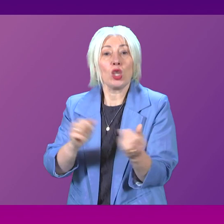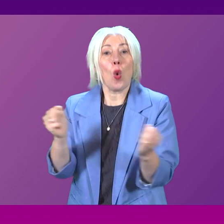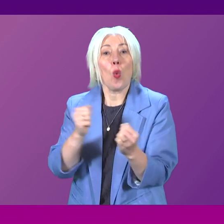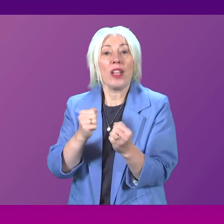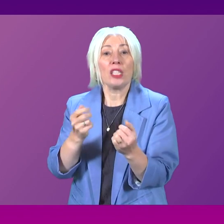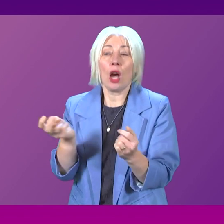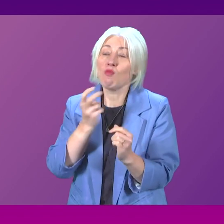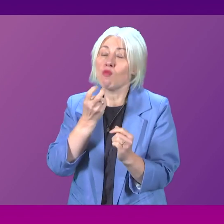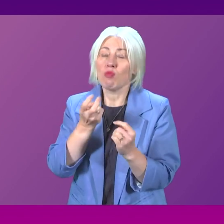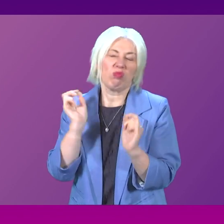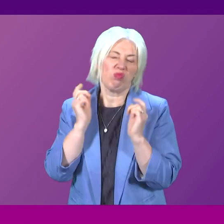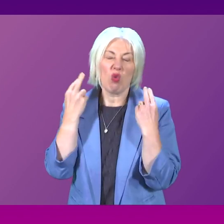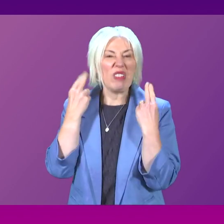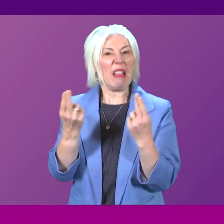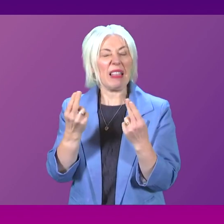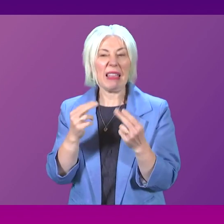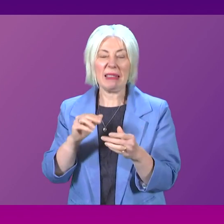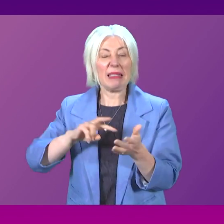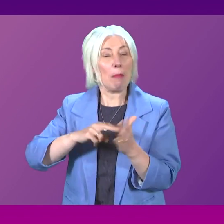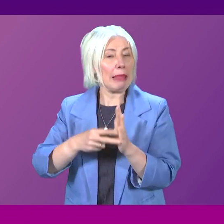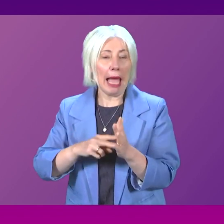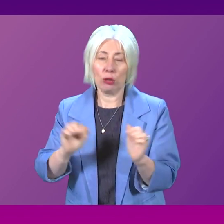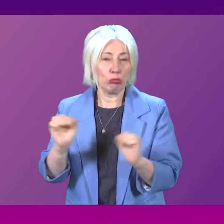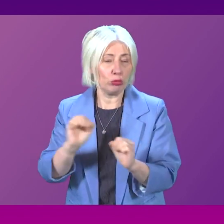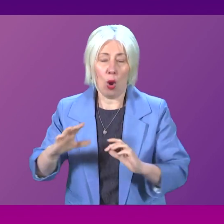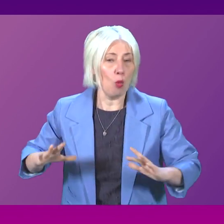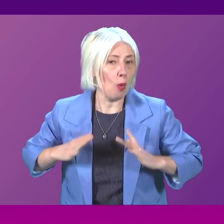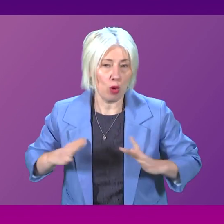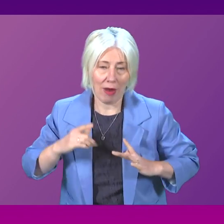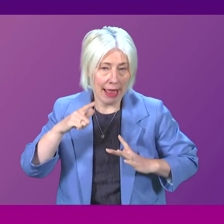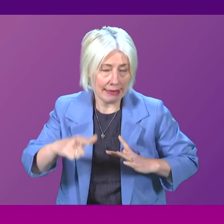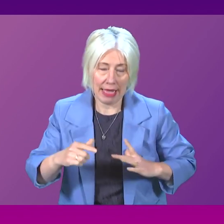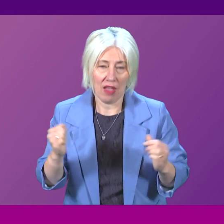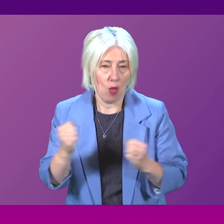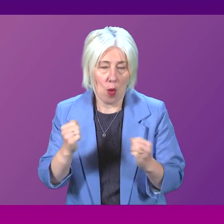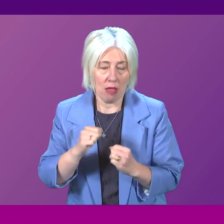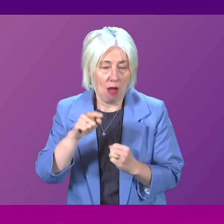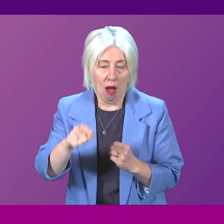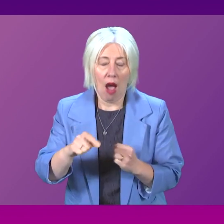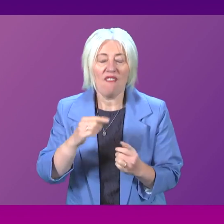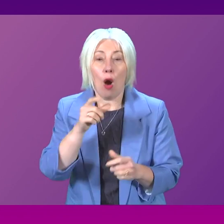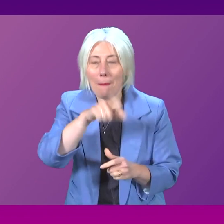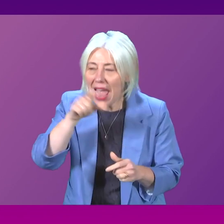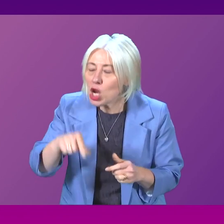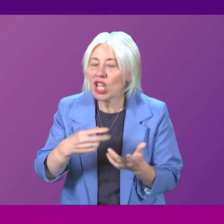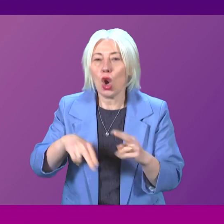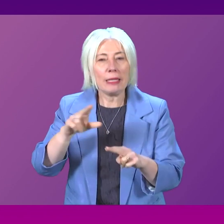“will not be in place in time to prevent further harm to patients and staff this winter”.